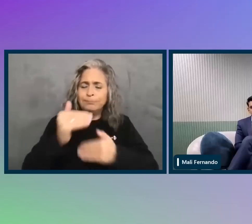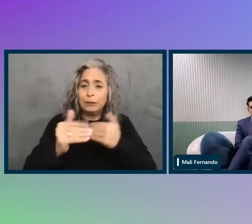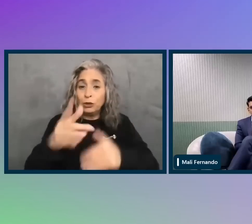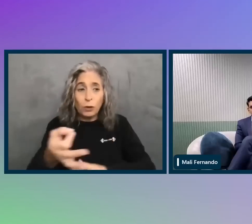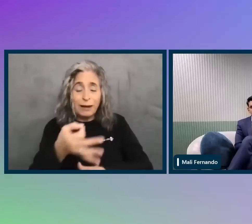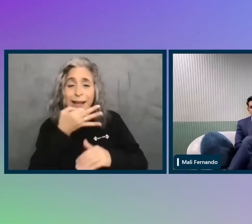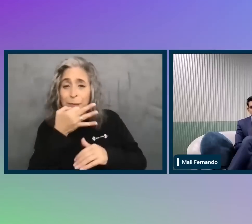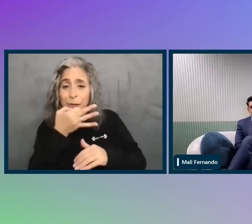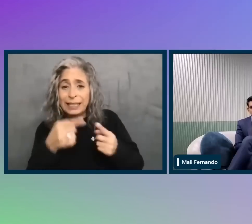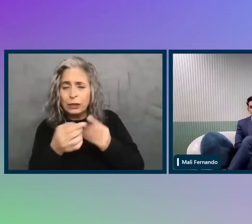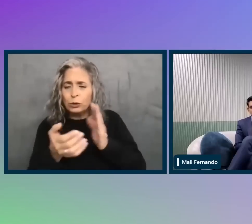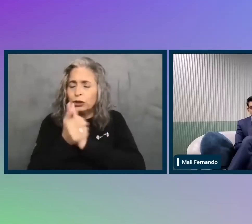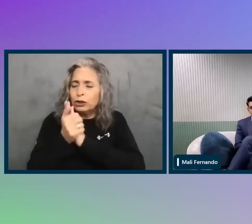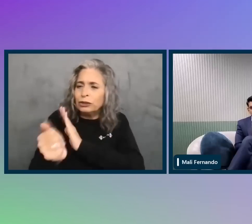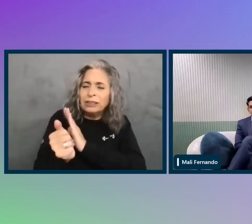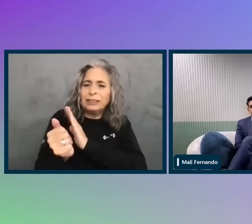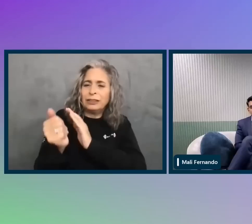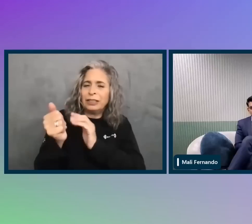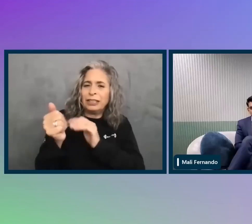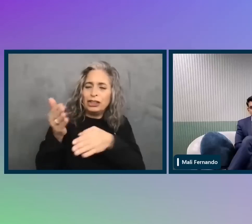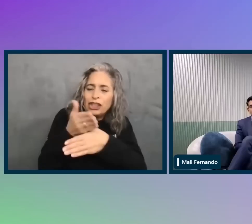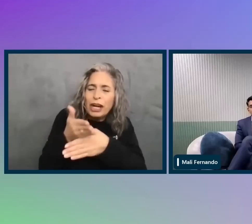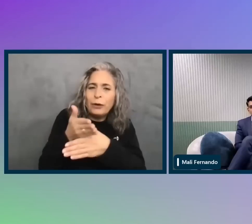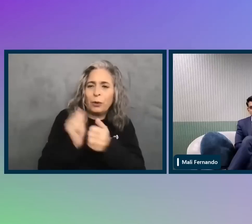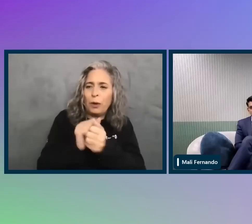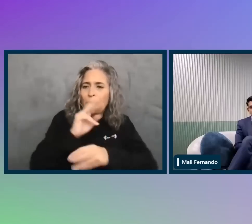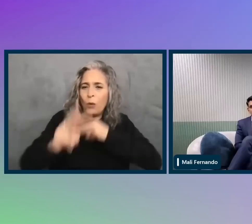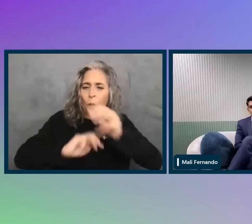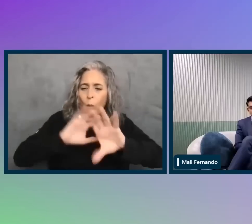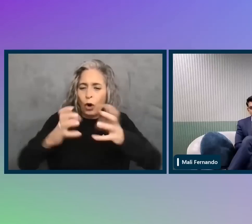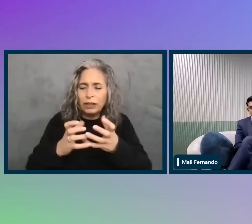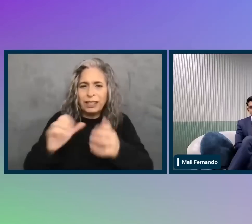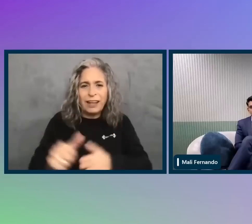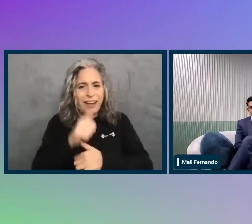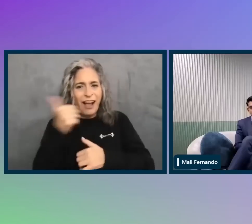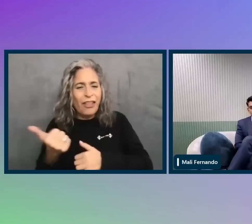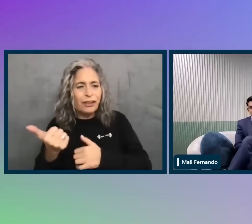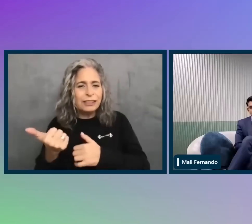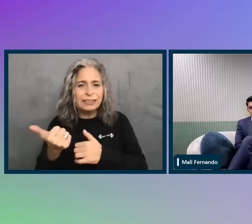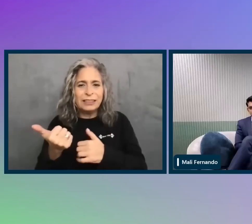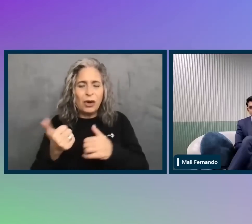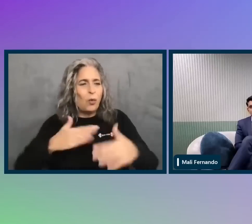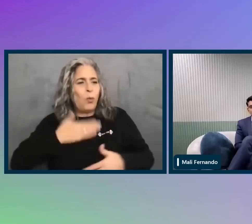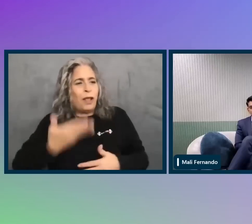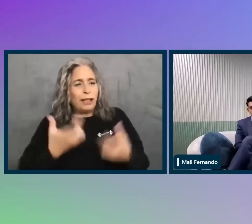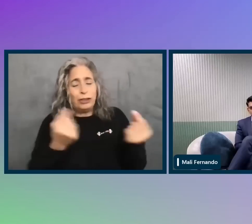sharing your expertise with the world, and there are others very willing to do the same, so thank you for that.